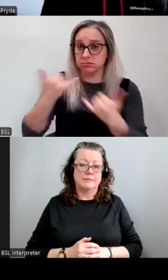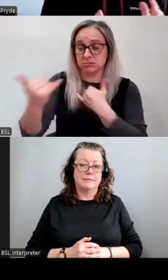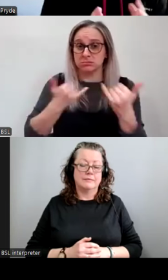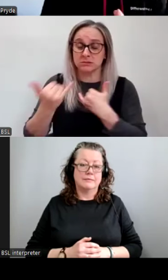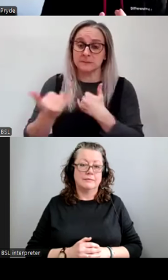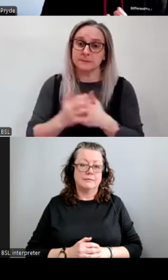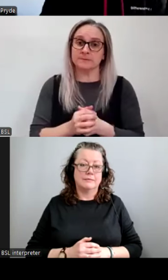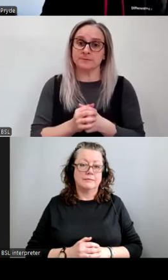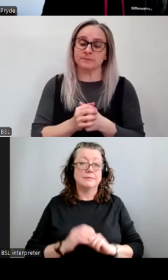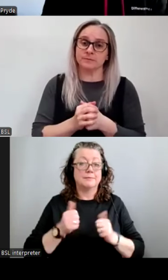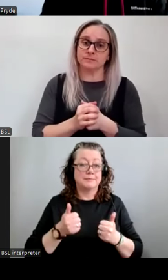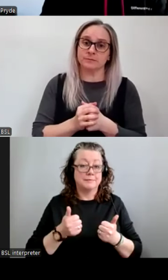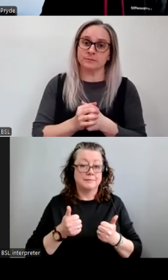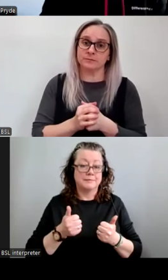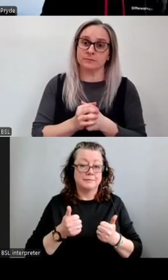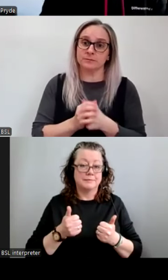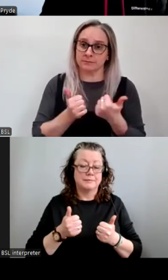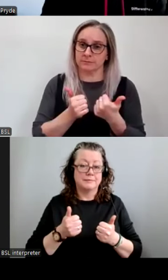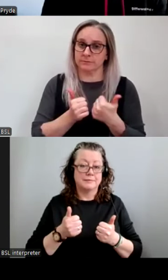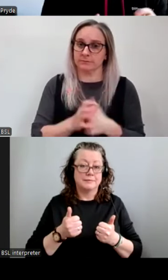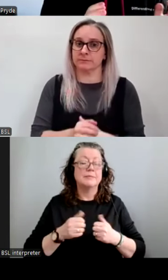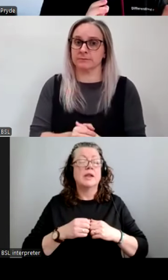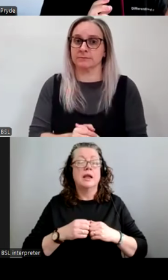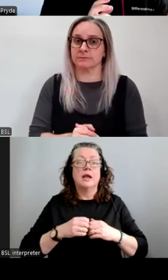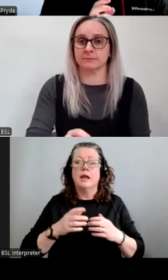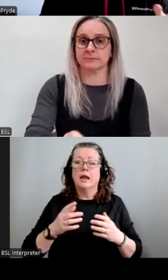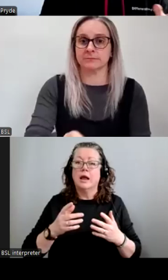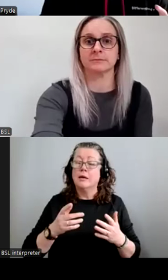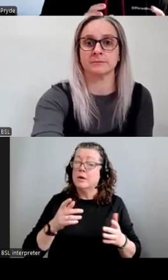Really the most important thing here is that by not having